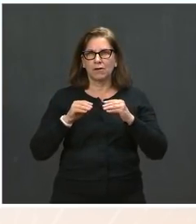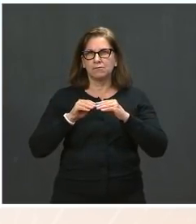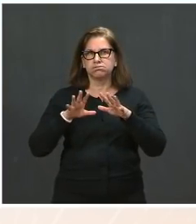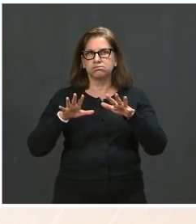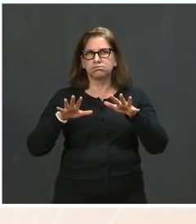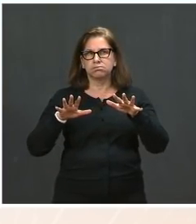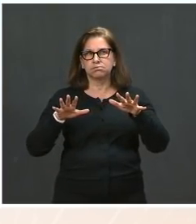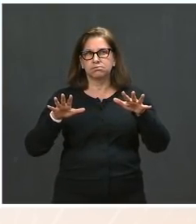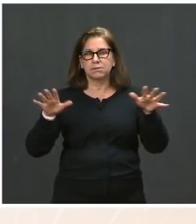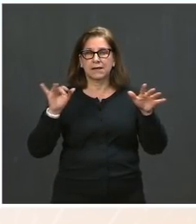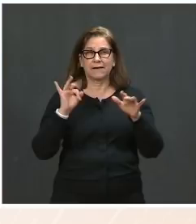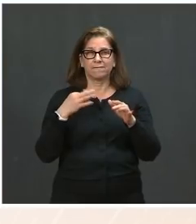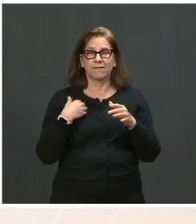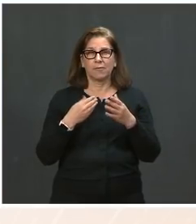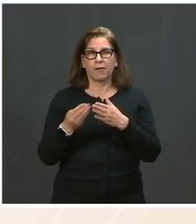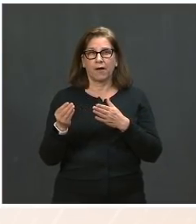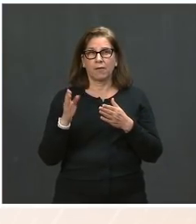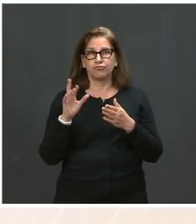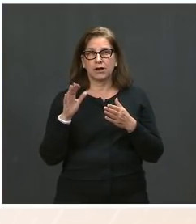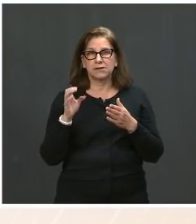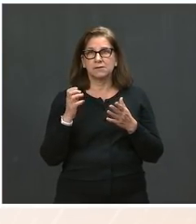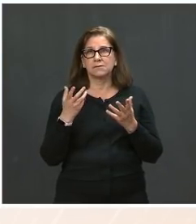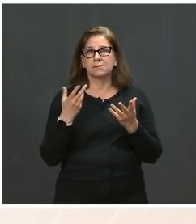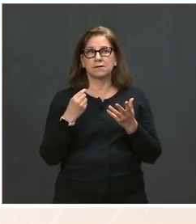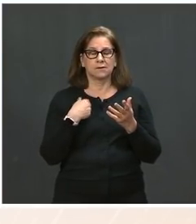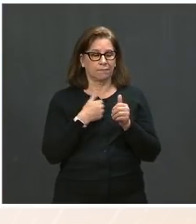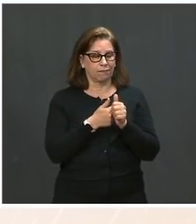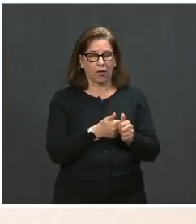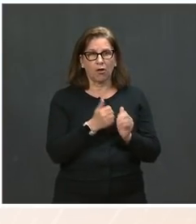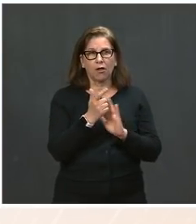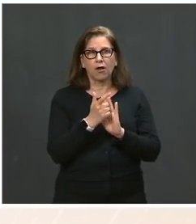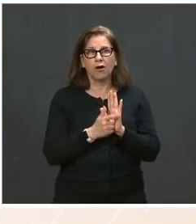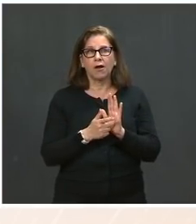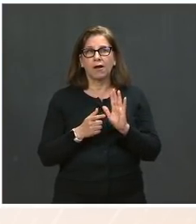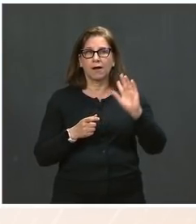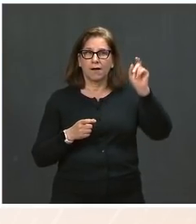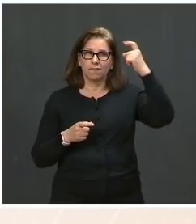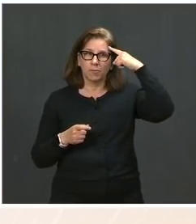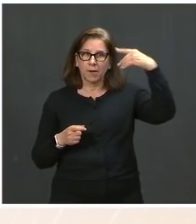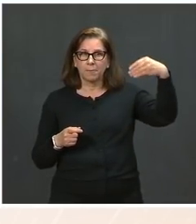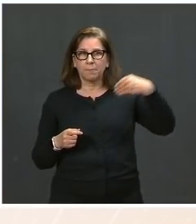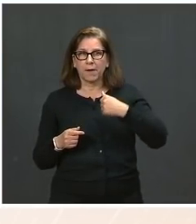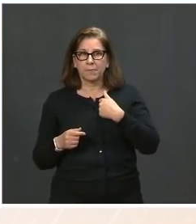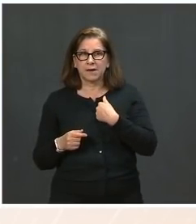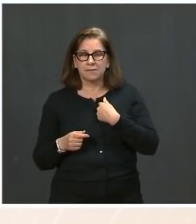I mean, should they expect buybacks, or should they be prepared to turn those in?